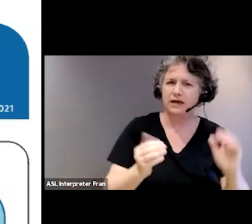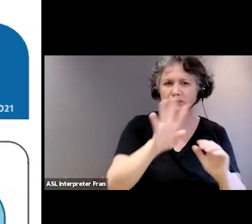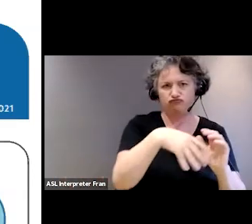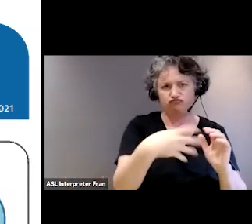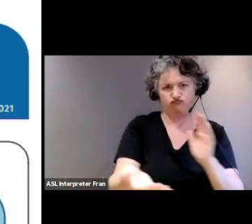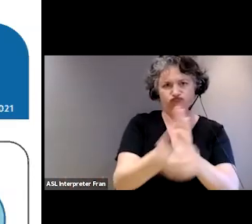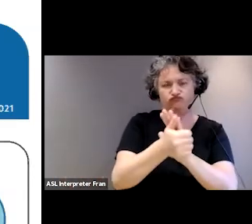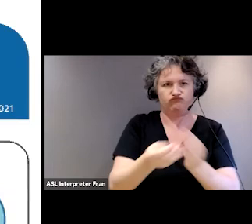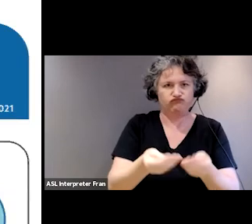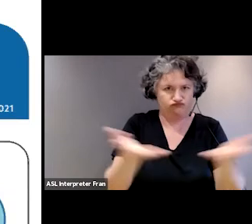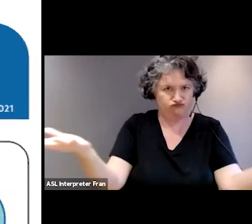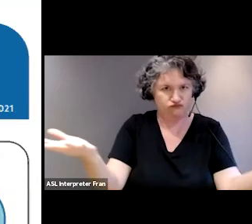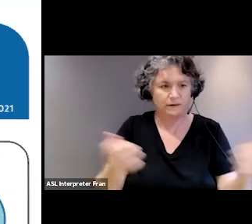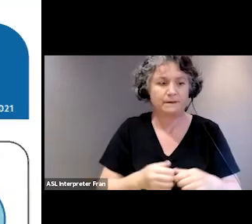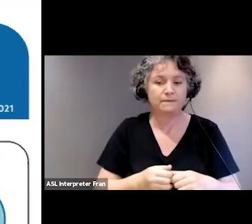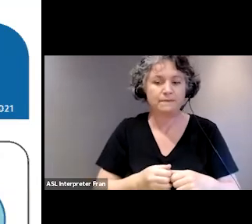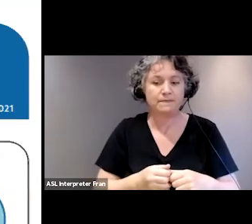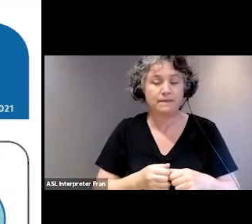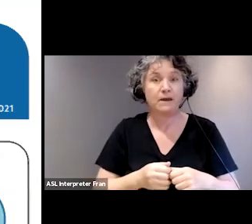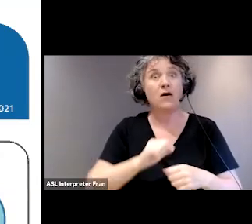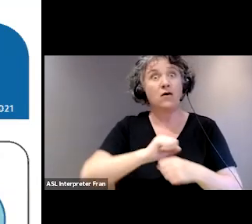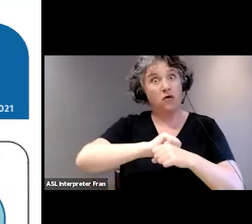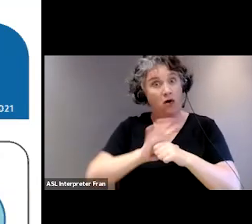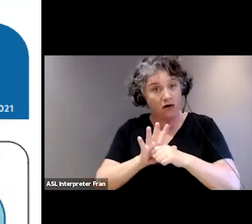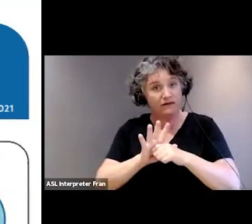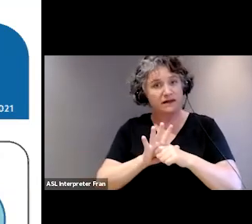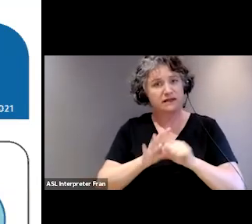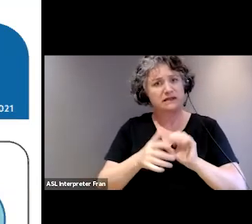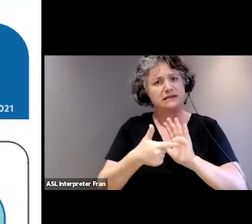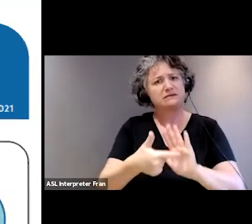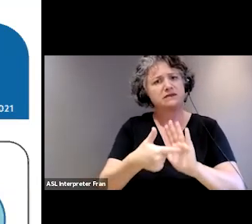that has all the different types of symptoms such as fever, cough, trouble breathing, loss of taste or smell, nausea, vomiting, or tired and sore muscles which